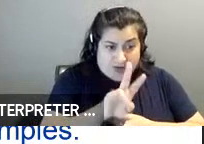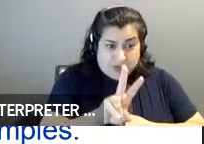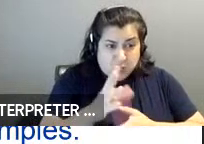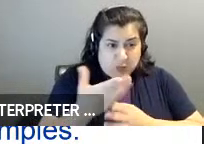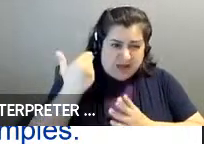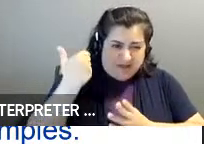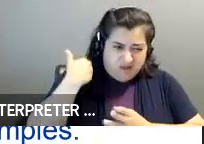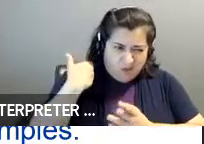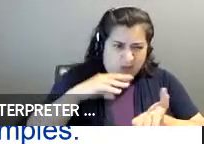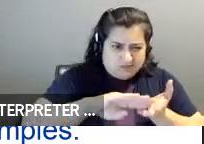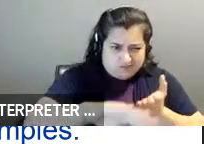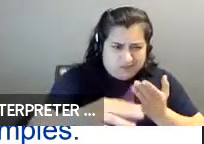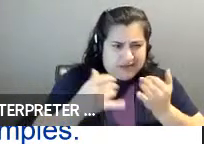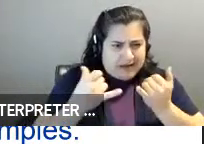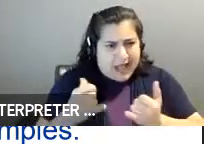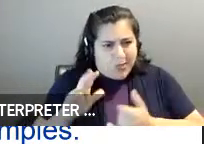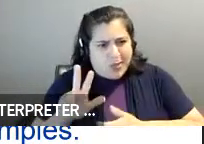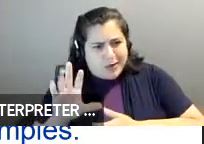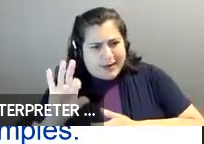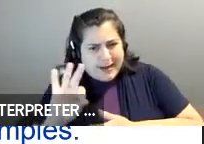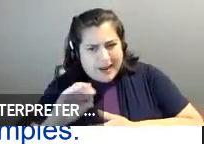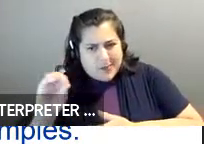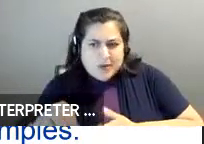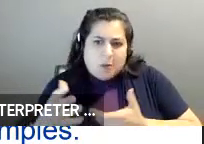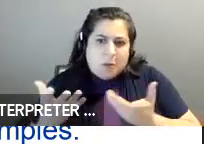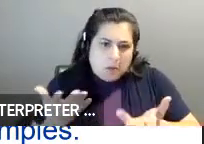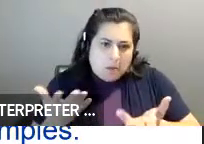is a good thing.